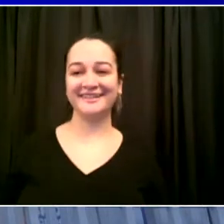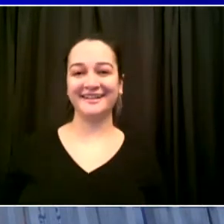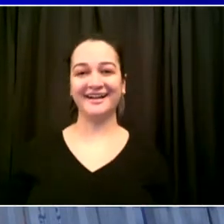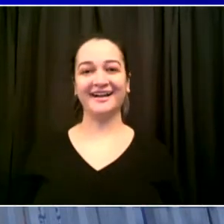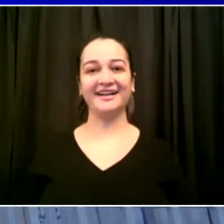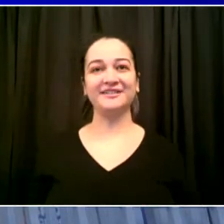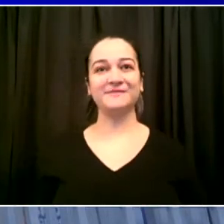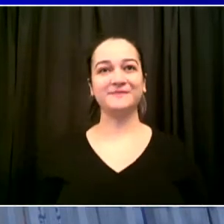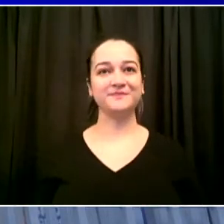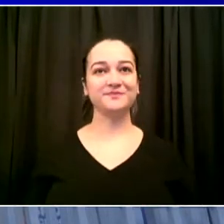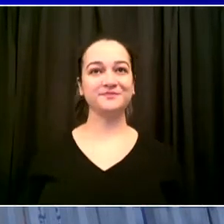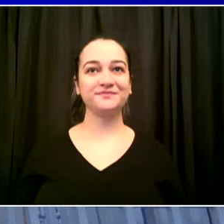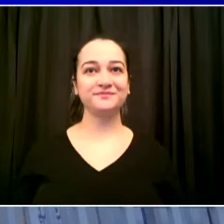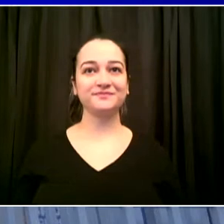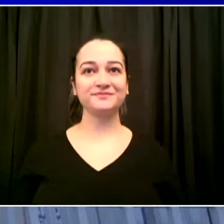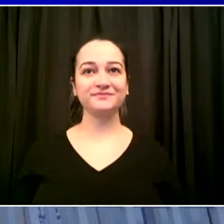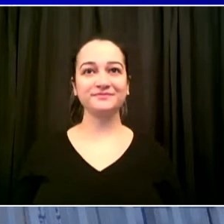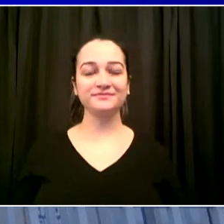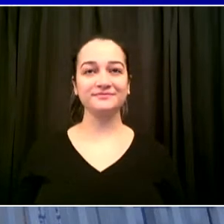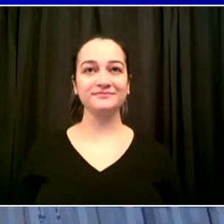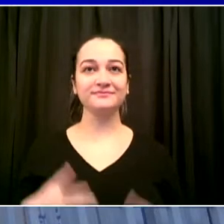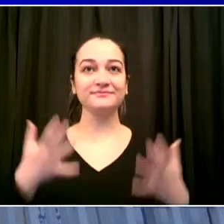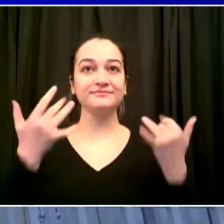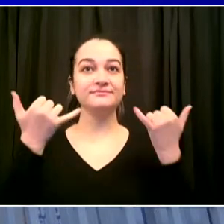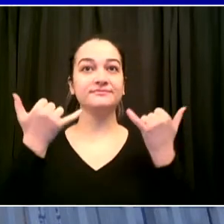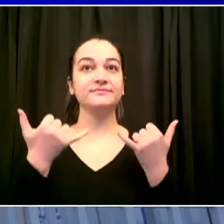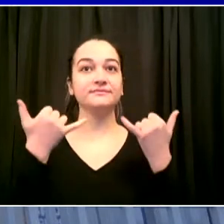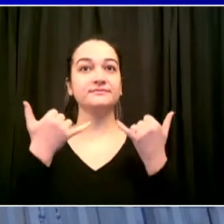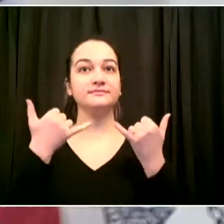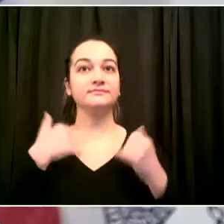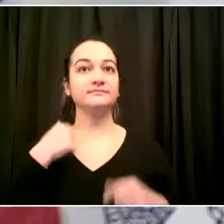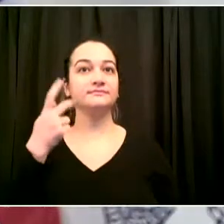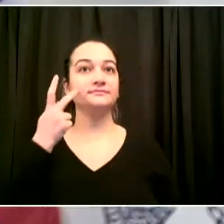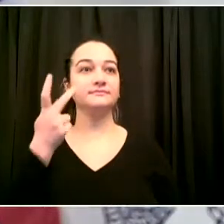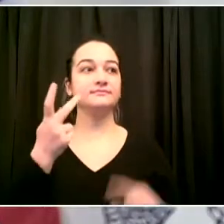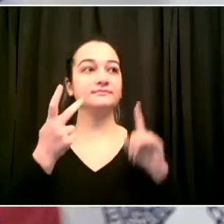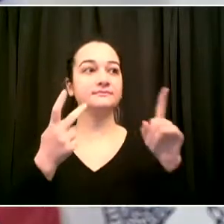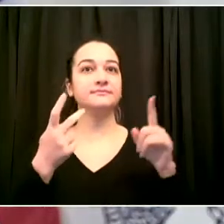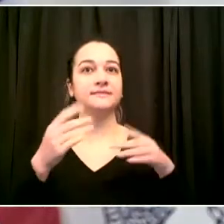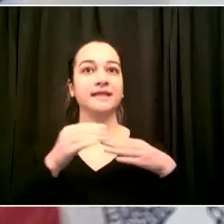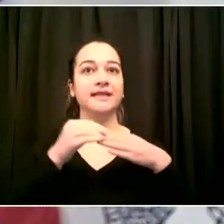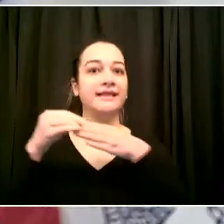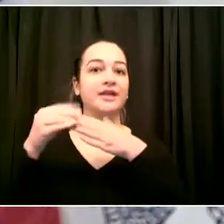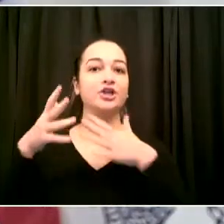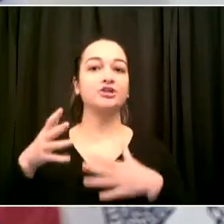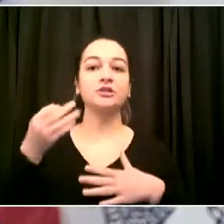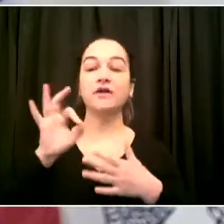HAPPY TO BE BACK IN SCHOOL, TODAY